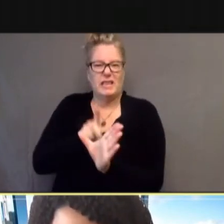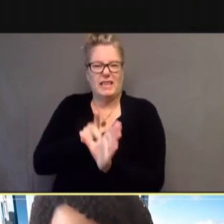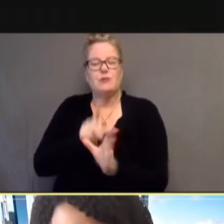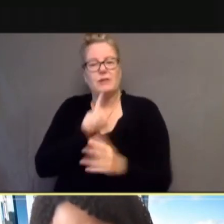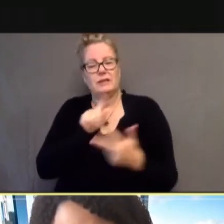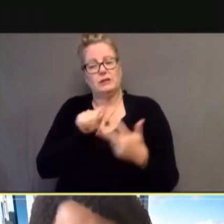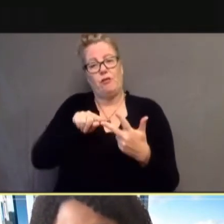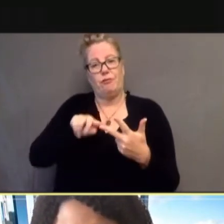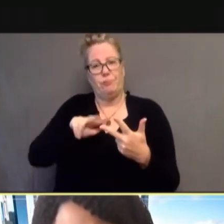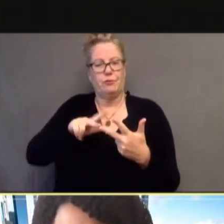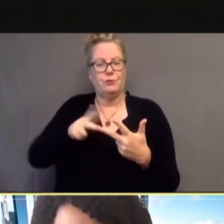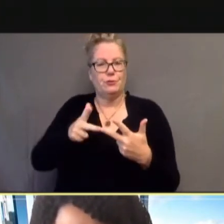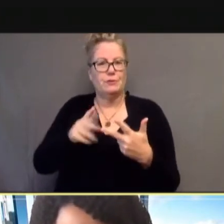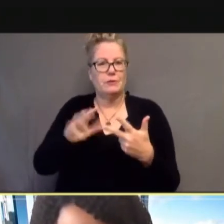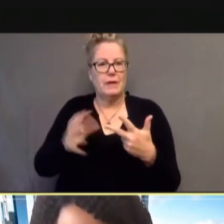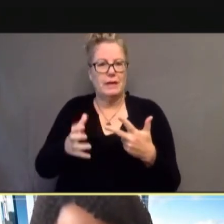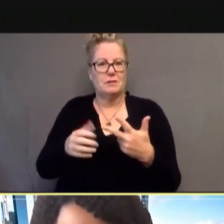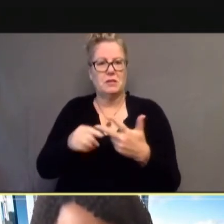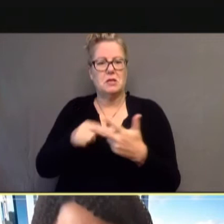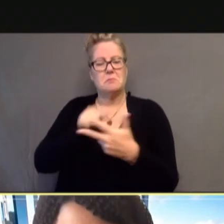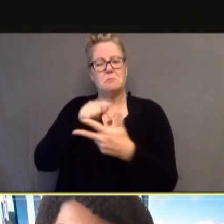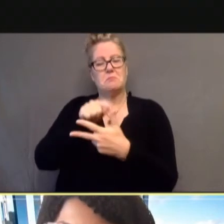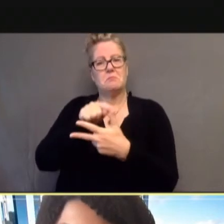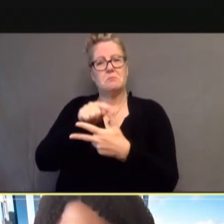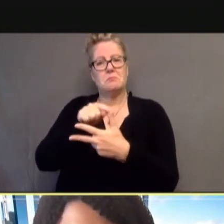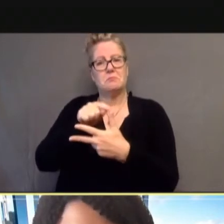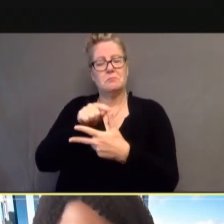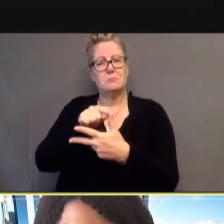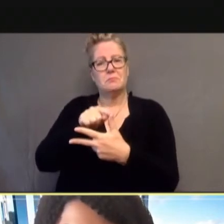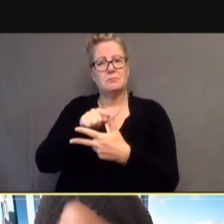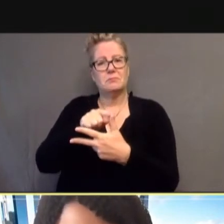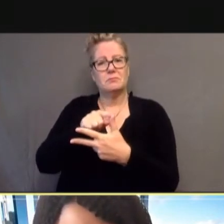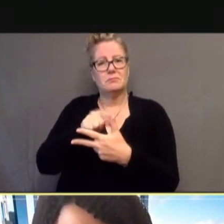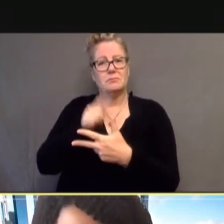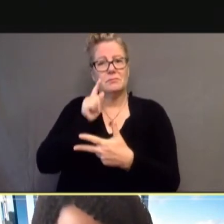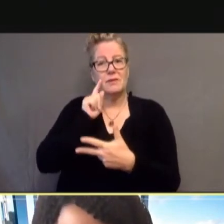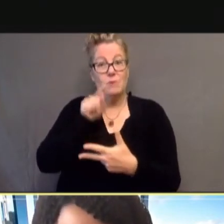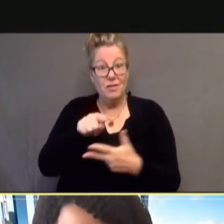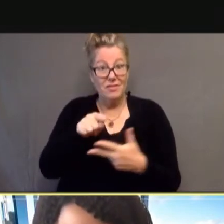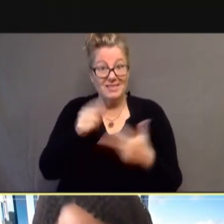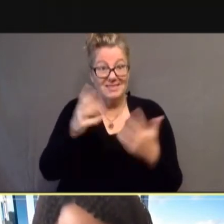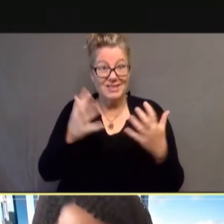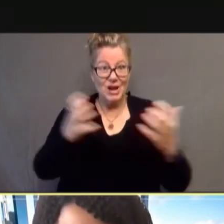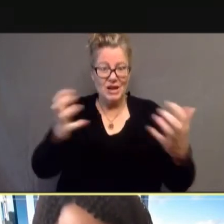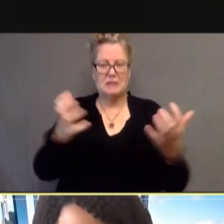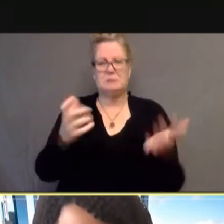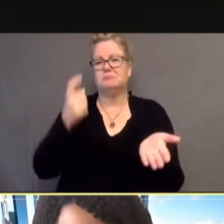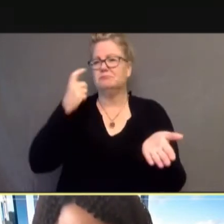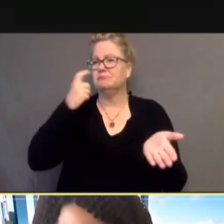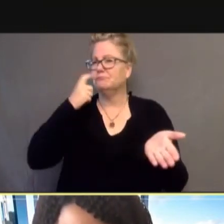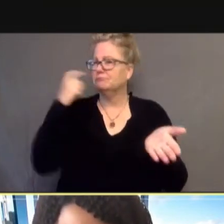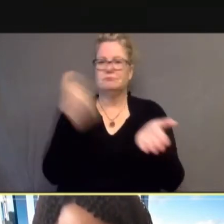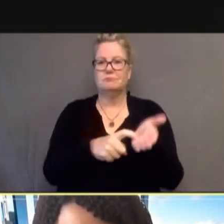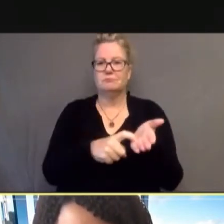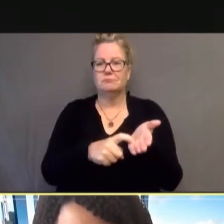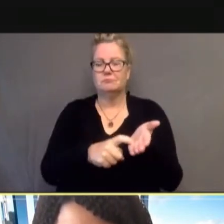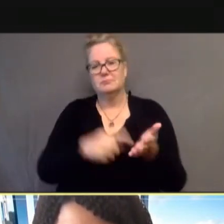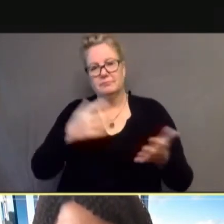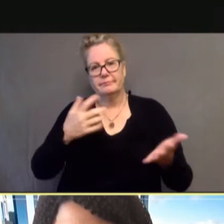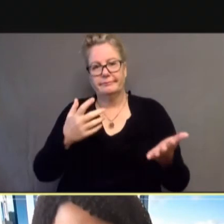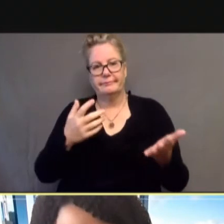I think physical impairments, especially for this audience are very easily defined. Cognitive